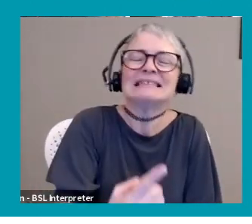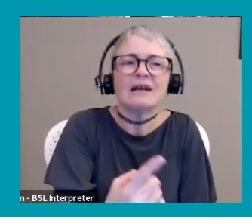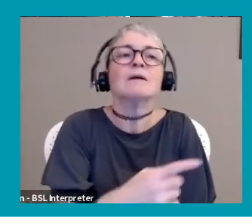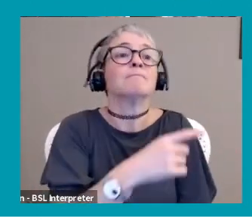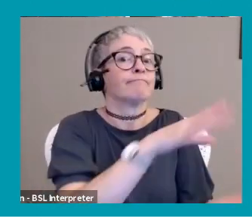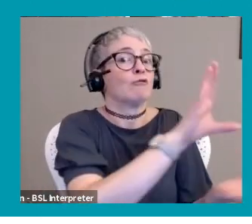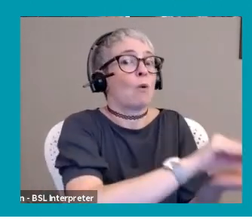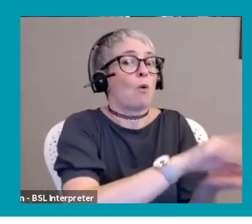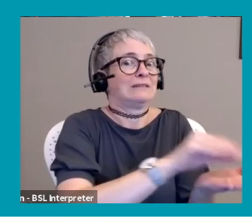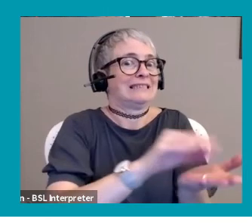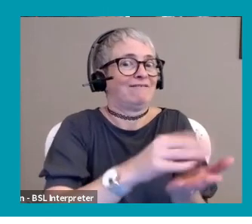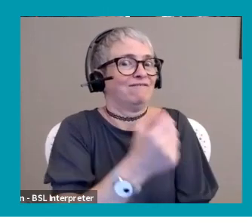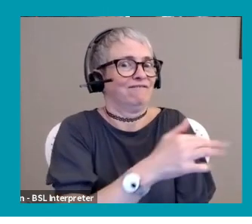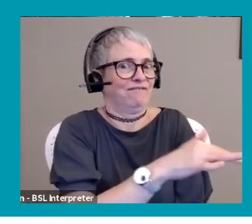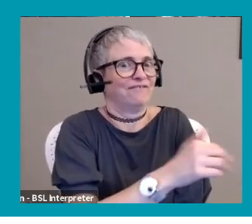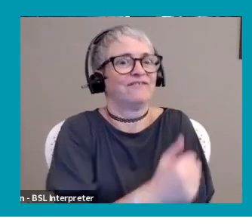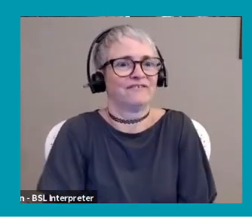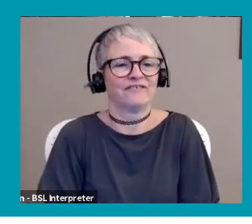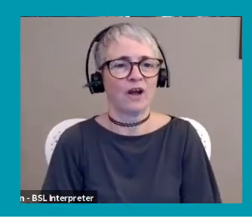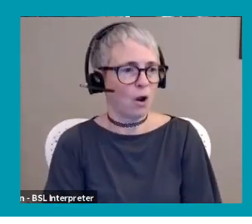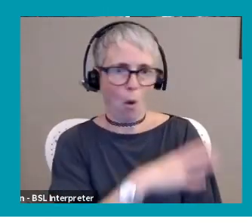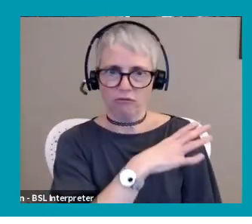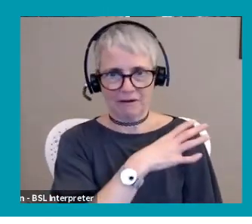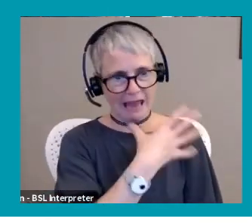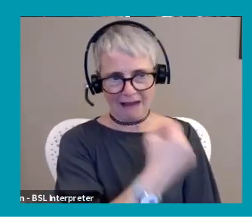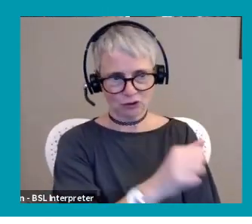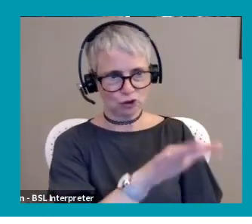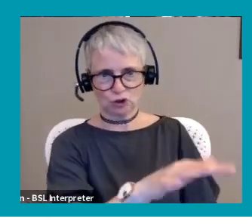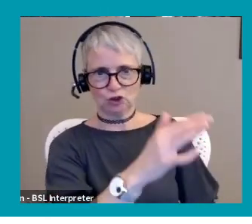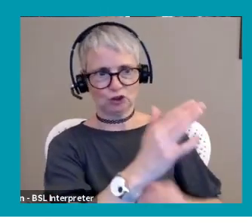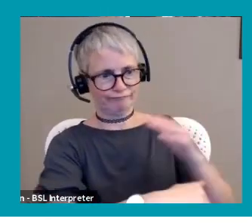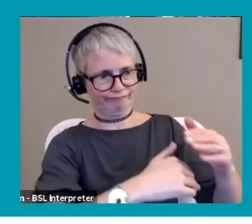there's a lot we have already delivered as webinars so they're already recorded, so please